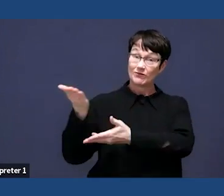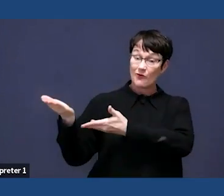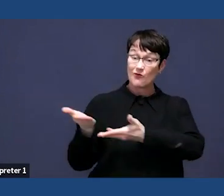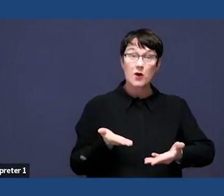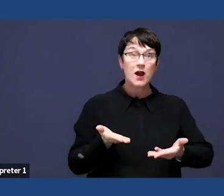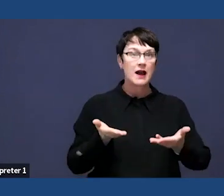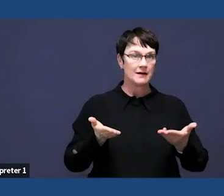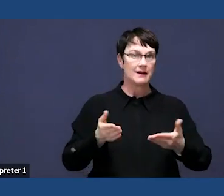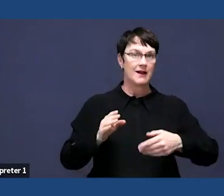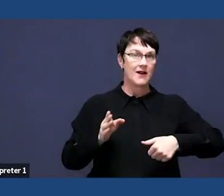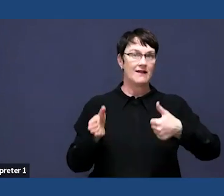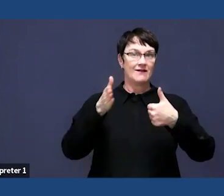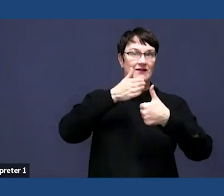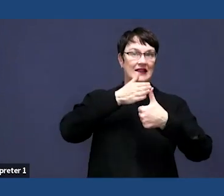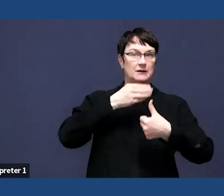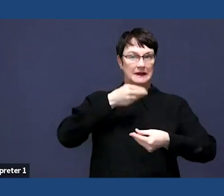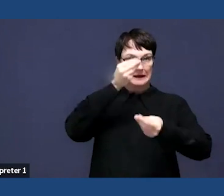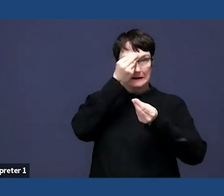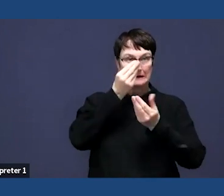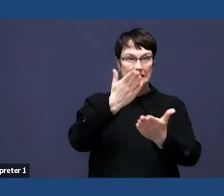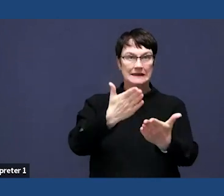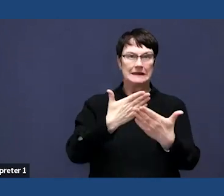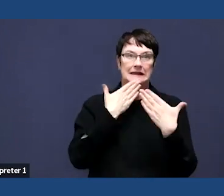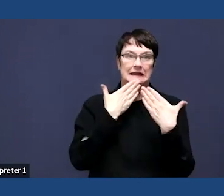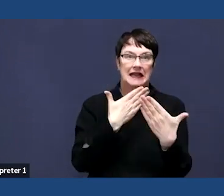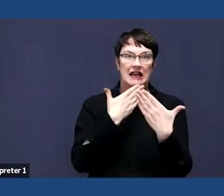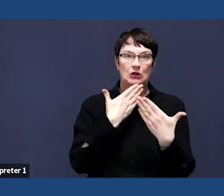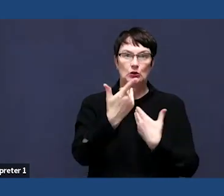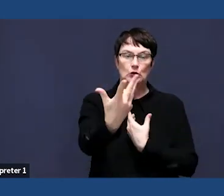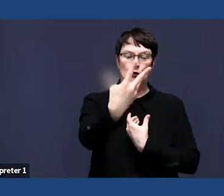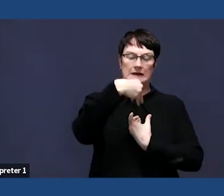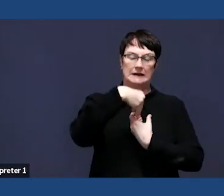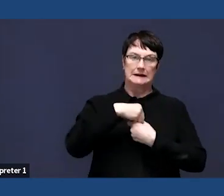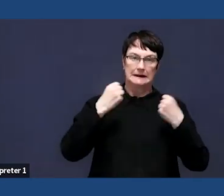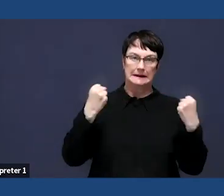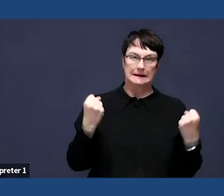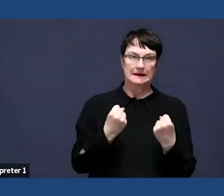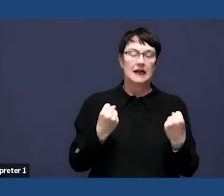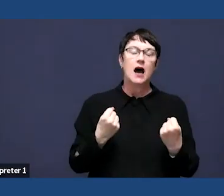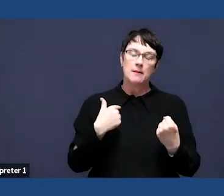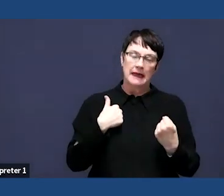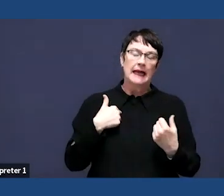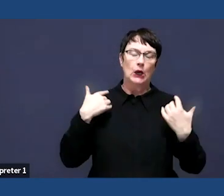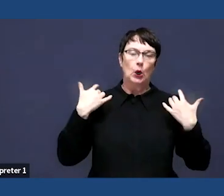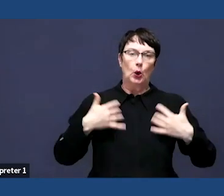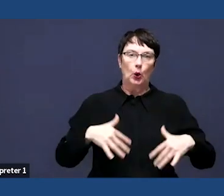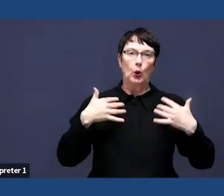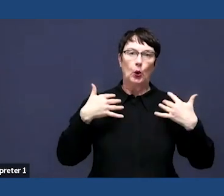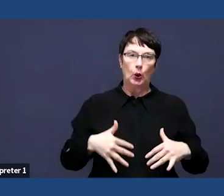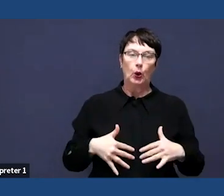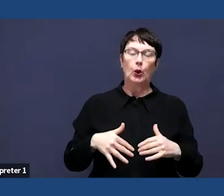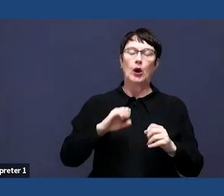It's been a very challenging to getting here to the Summit of the SDGs with all the security